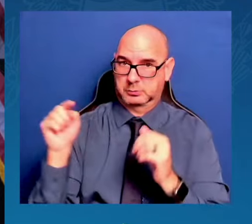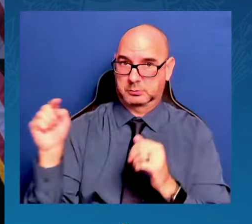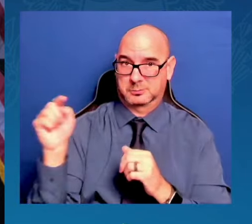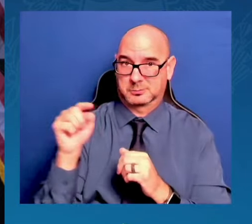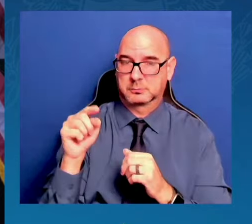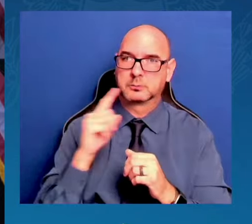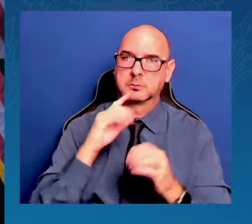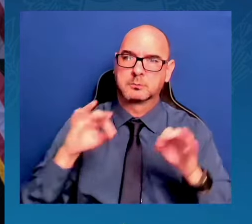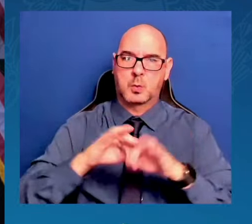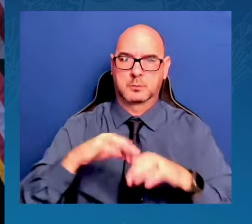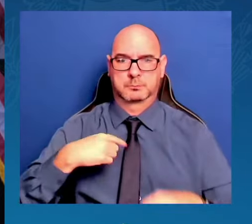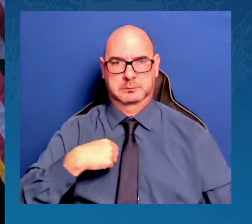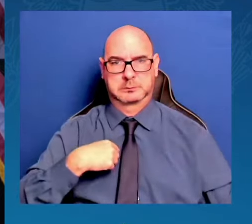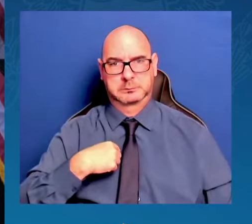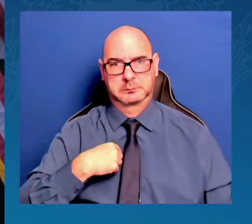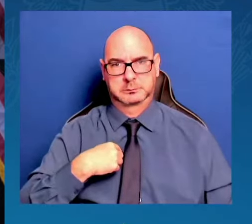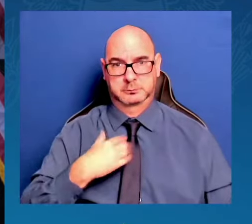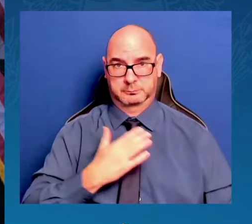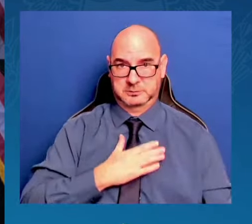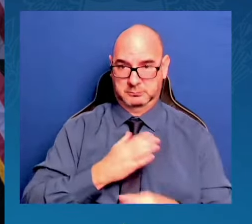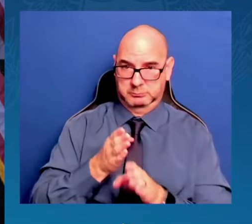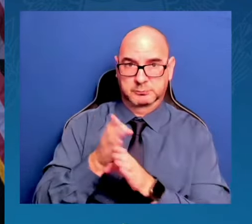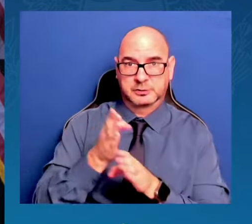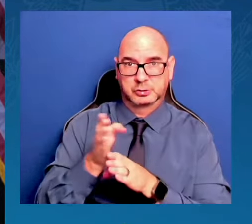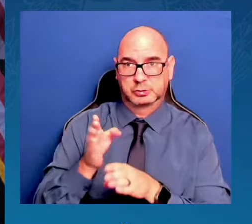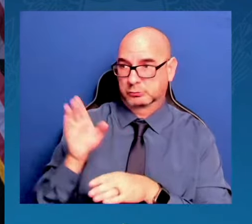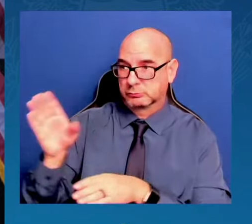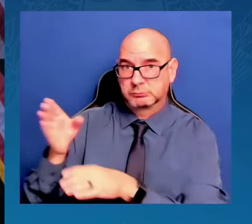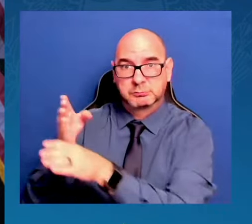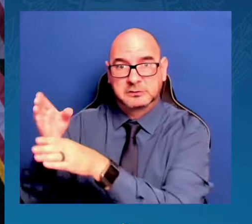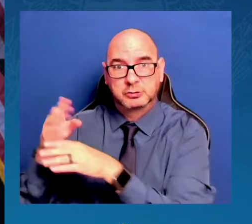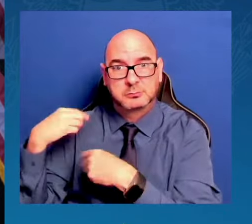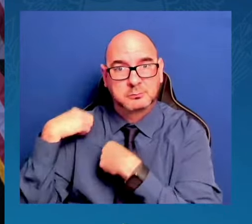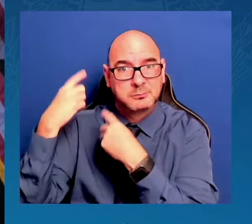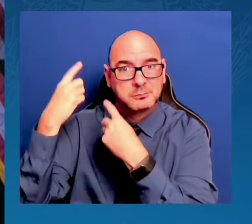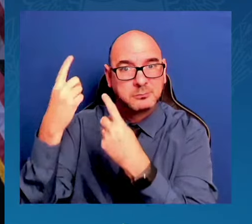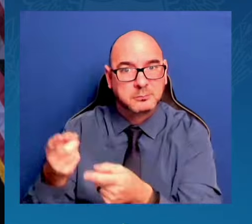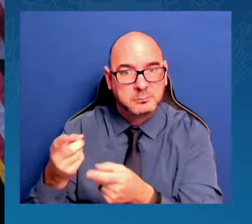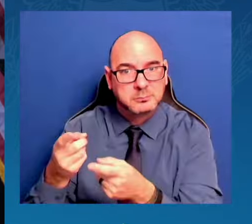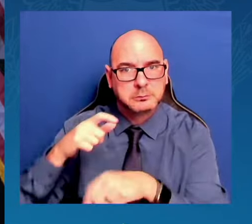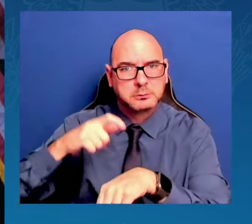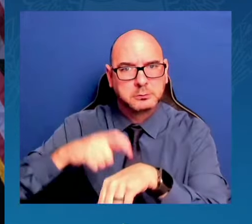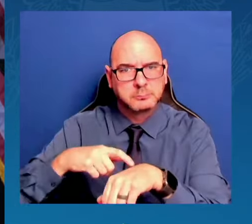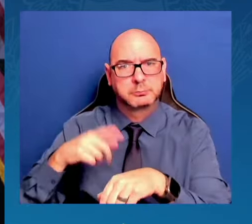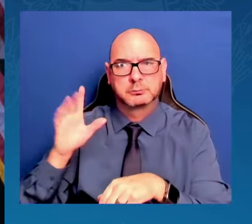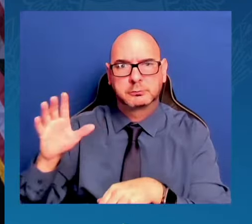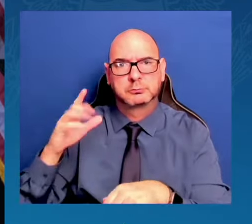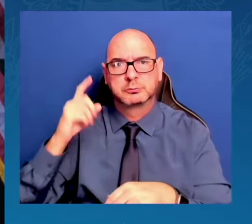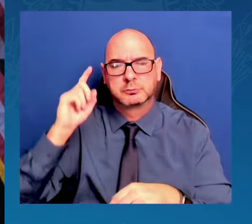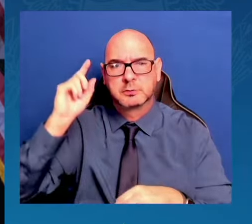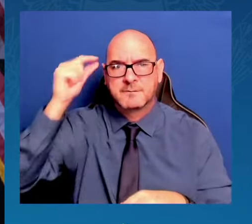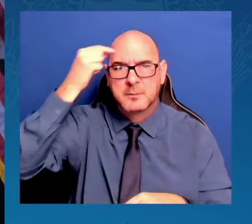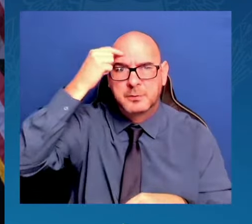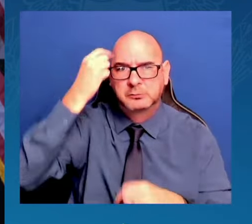for her entire career has stood up for my patients, for my fellow providers, and for all of us.